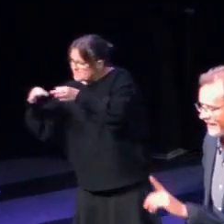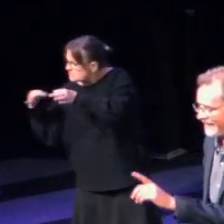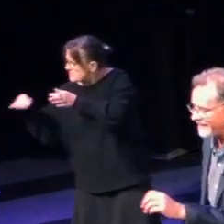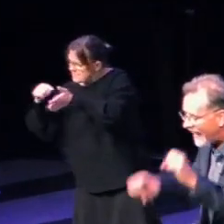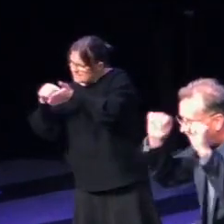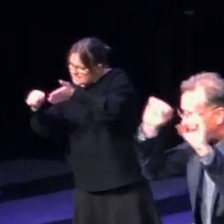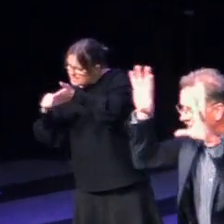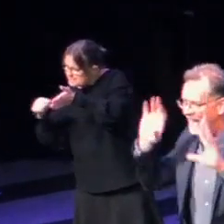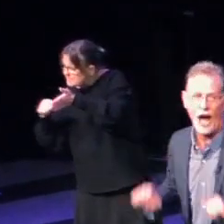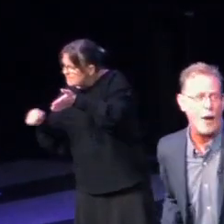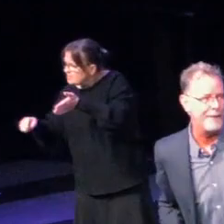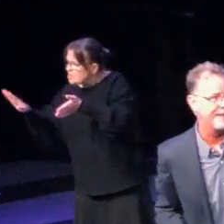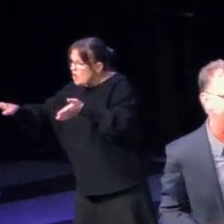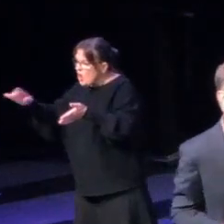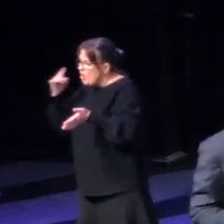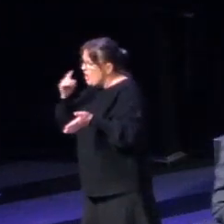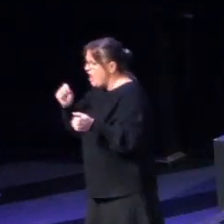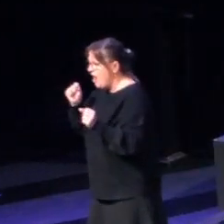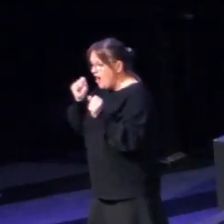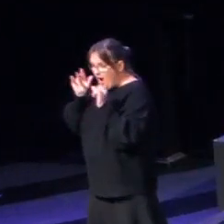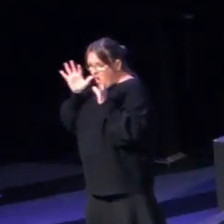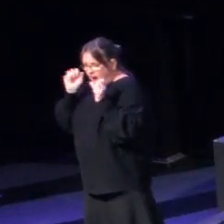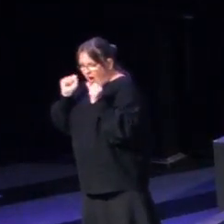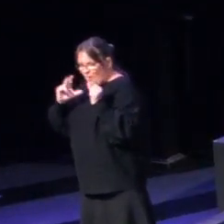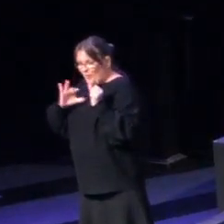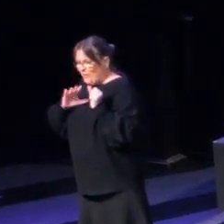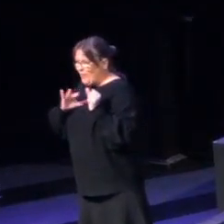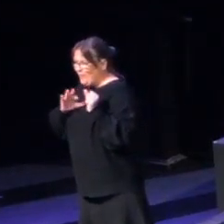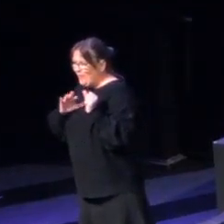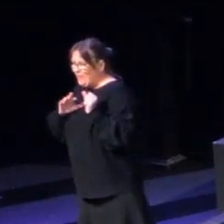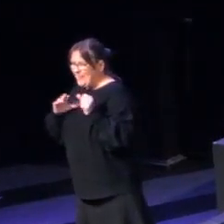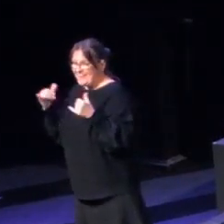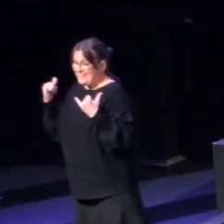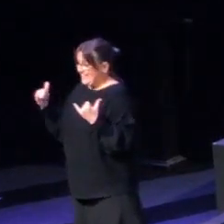Lisa's eyes lit up. No longer did my stutter matter.